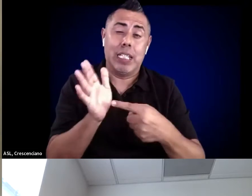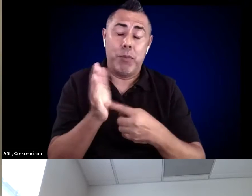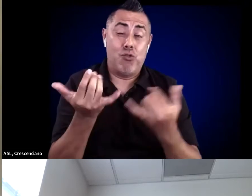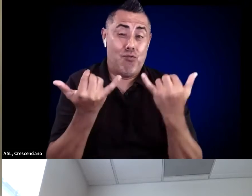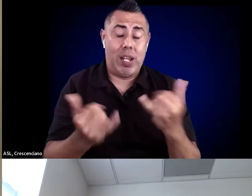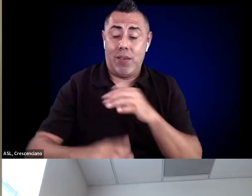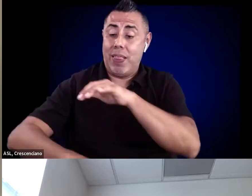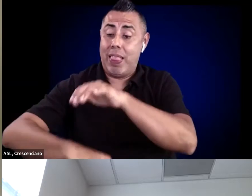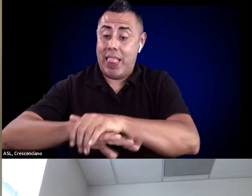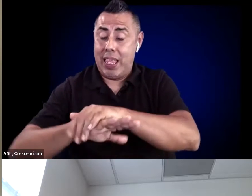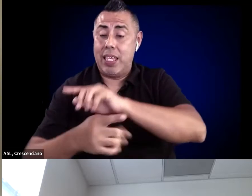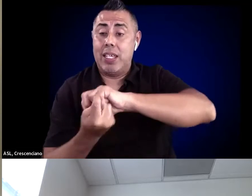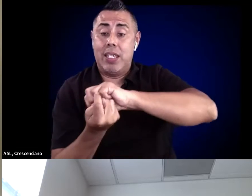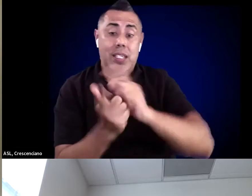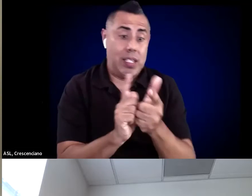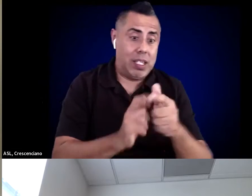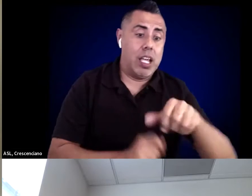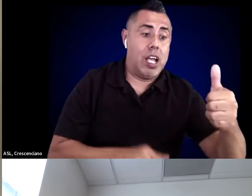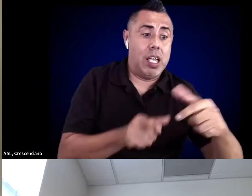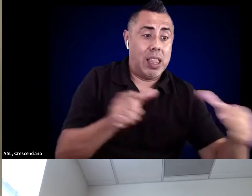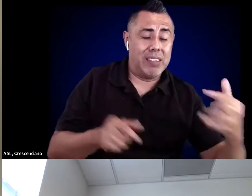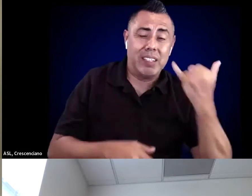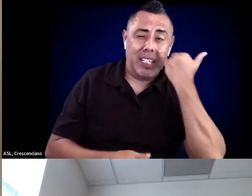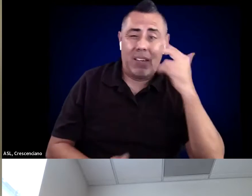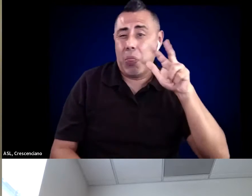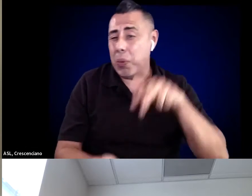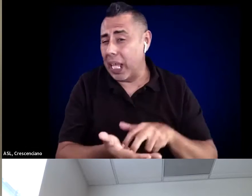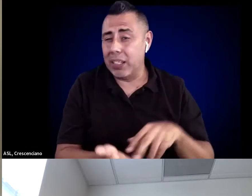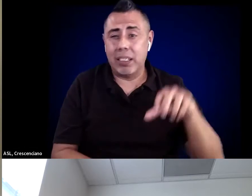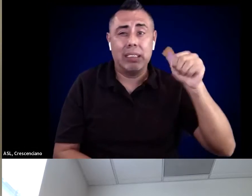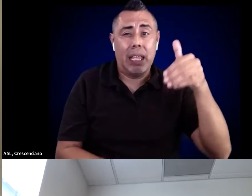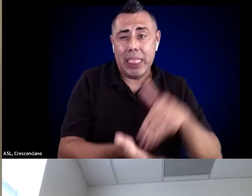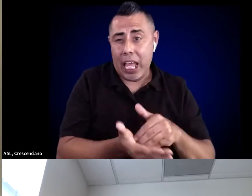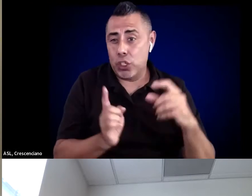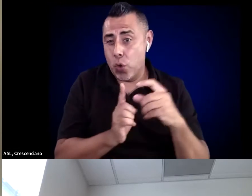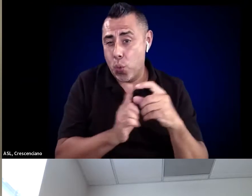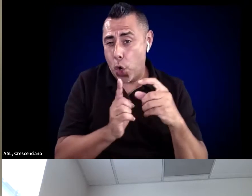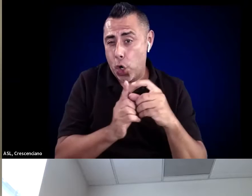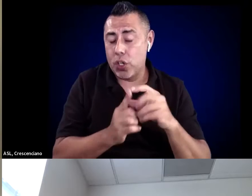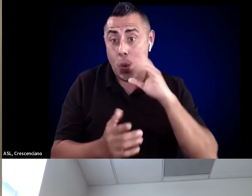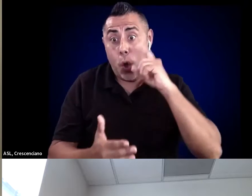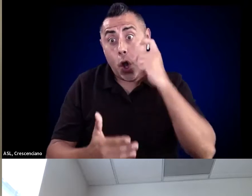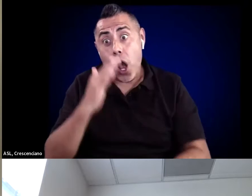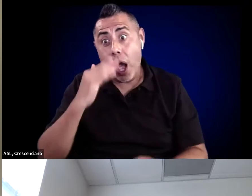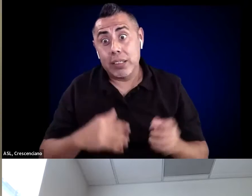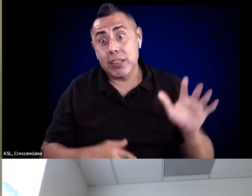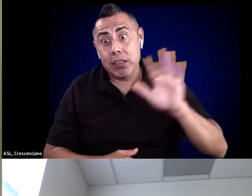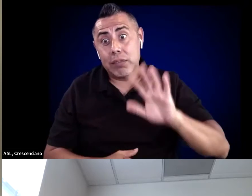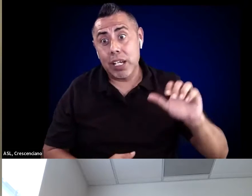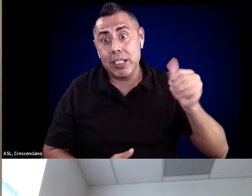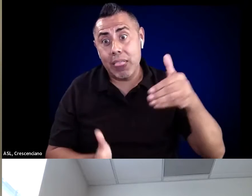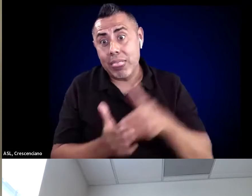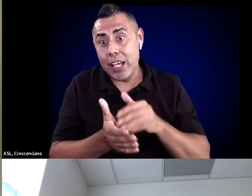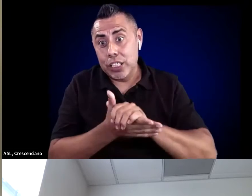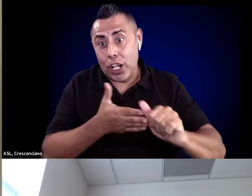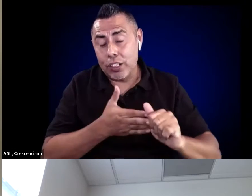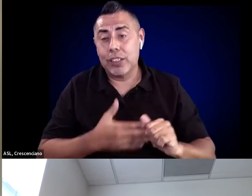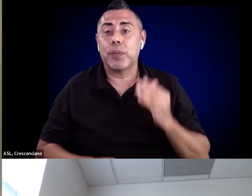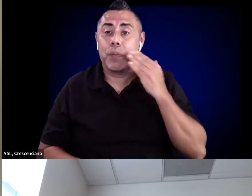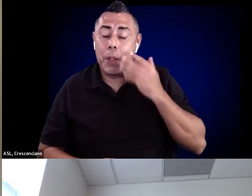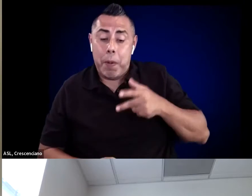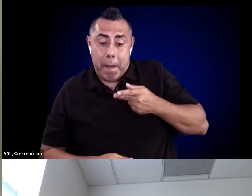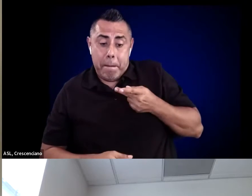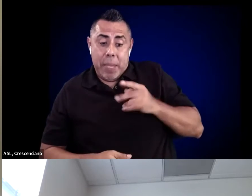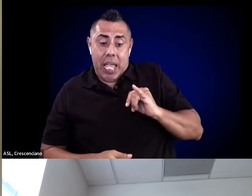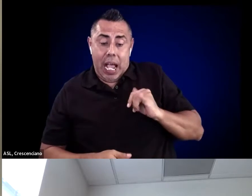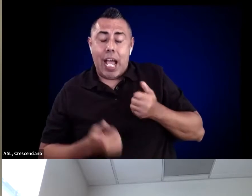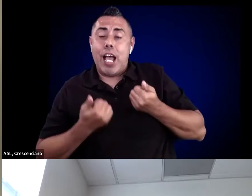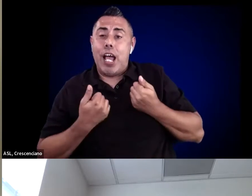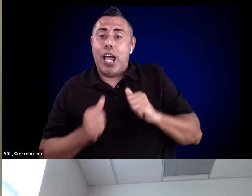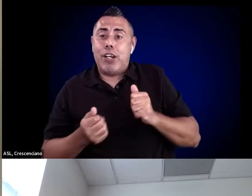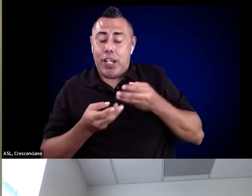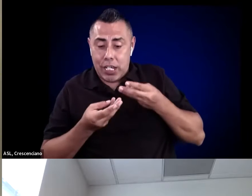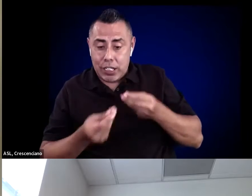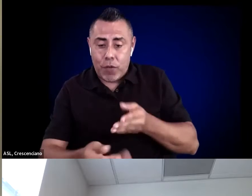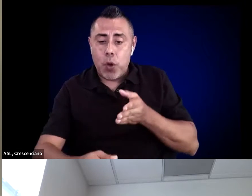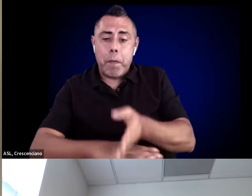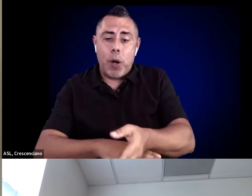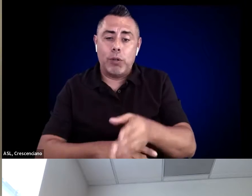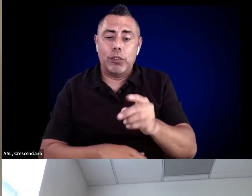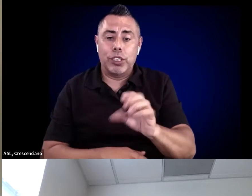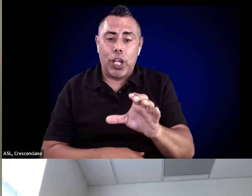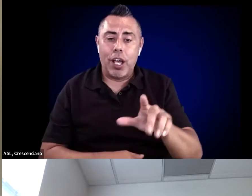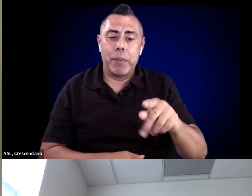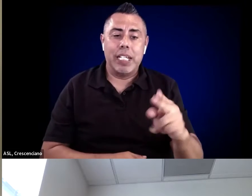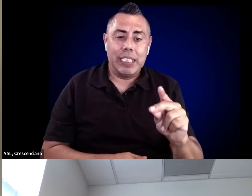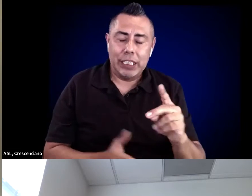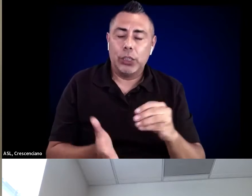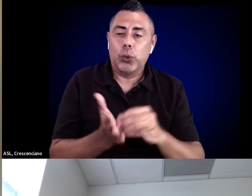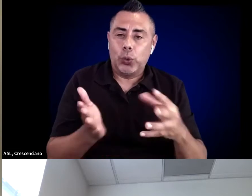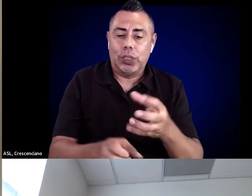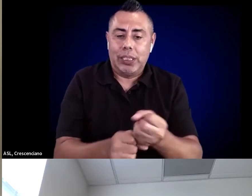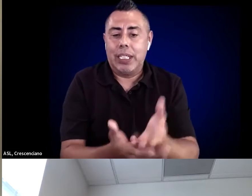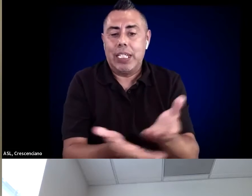Ranya Virk: like a three thousand to ten thousand, where document might cost up to ten thousand dollars, which is a lot of money, and Pis, who, you know, are trying to fund um postdocs. Phd. Students um get supplies, Um, you know. Go to their own conferences.